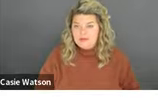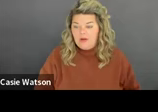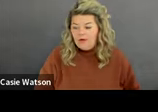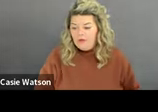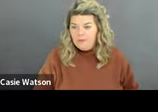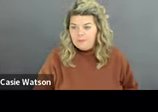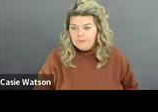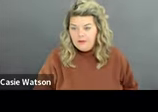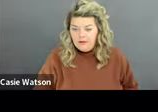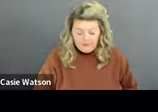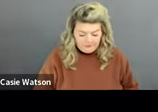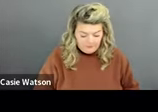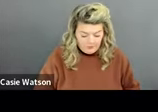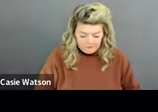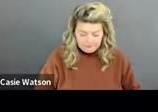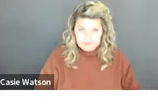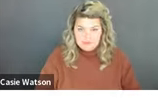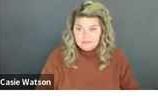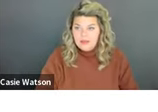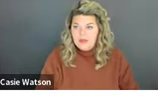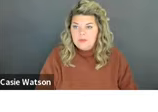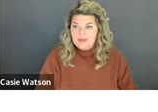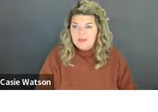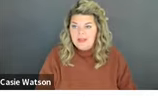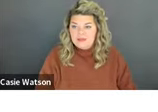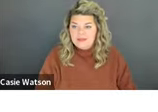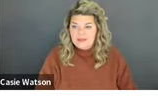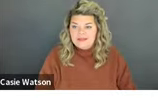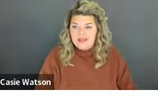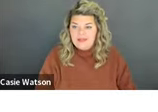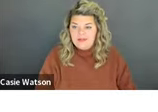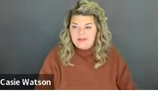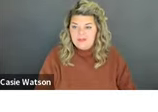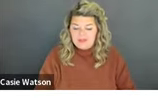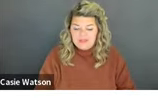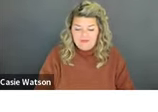So, well, I guess we just wanna say thank you so much